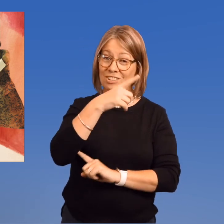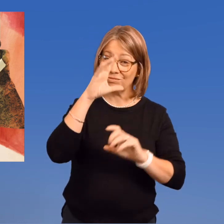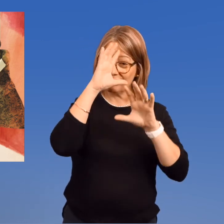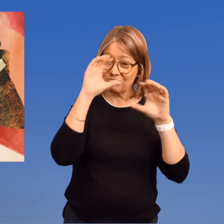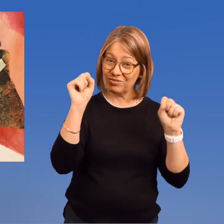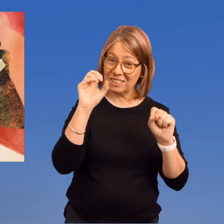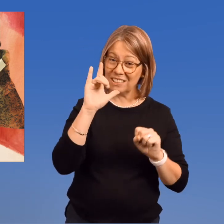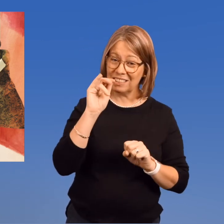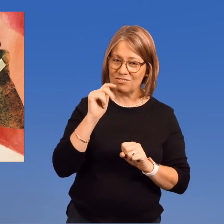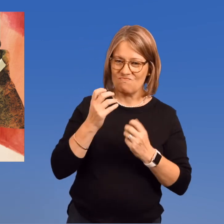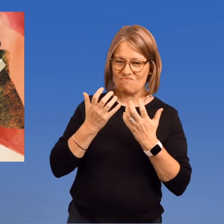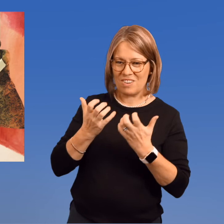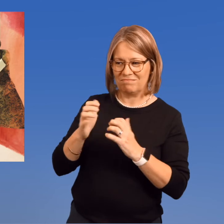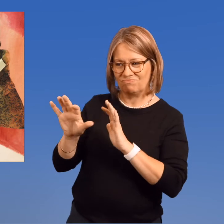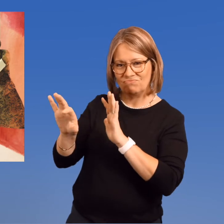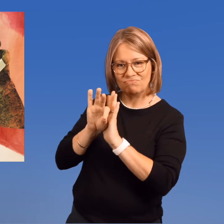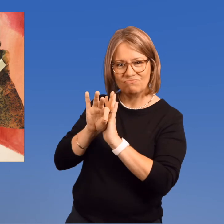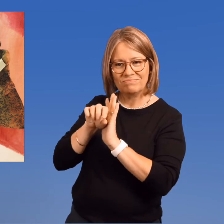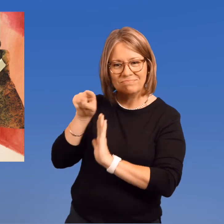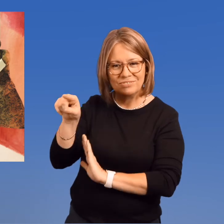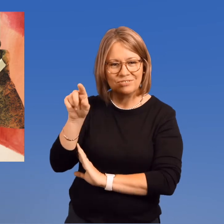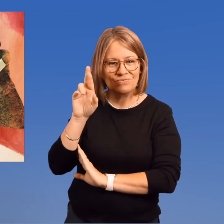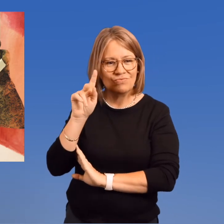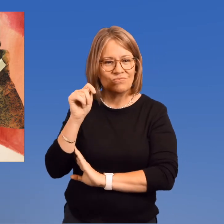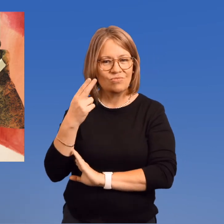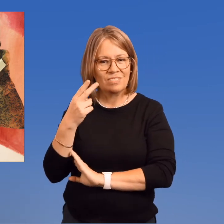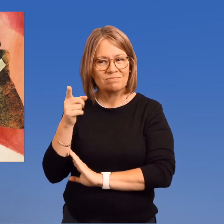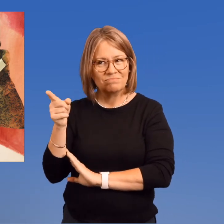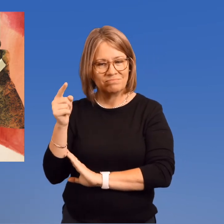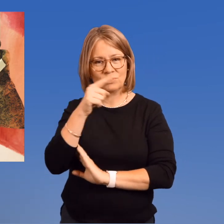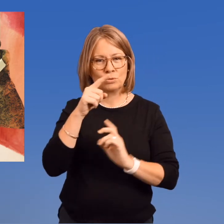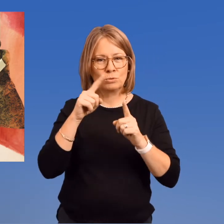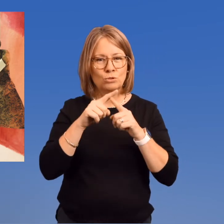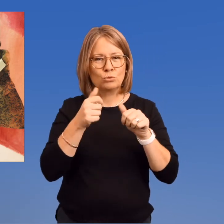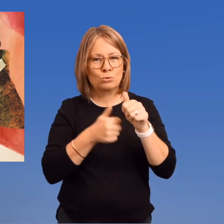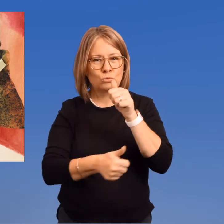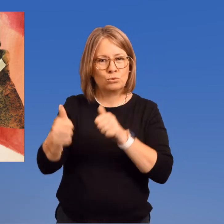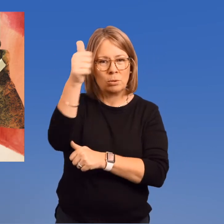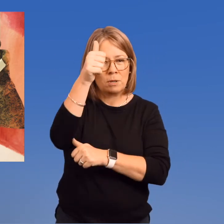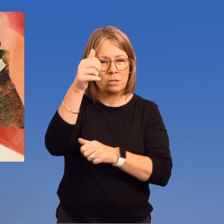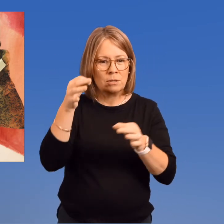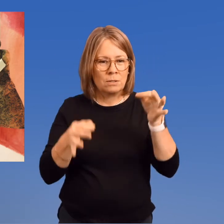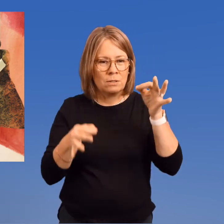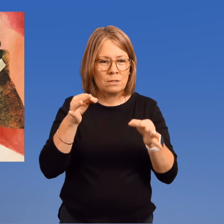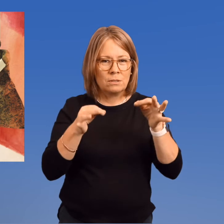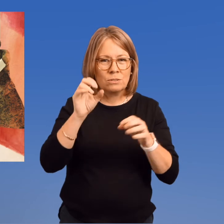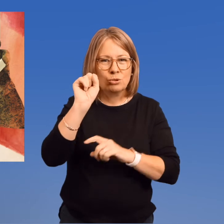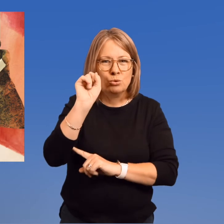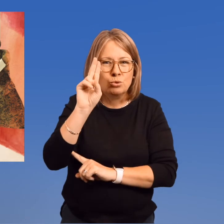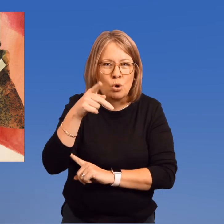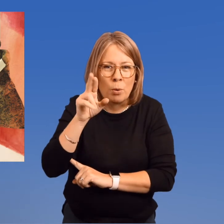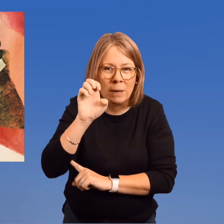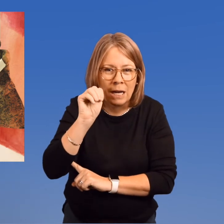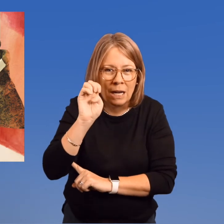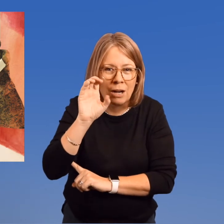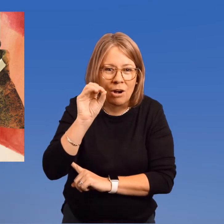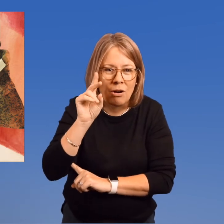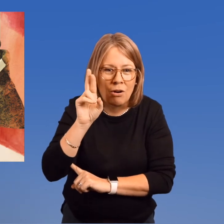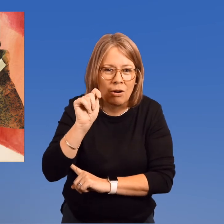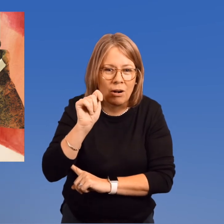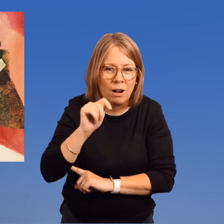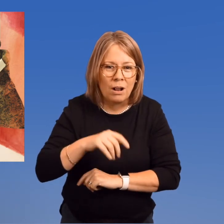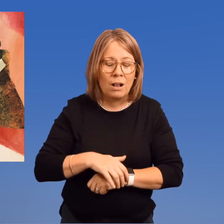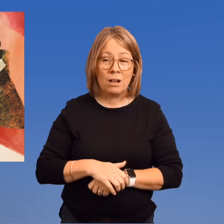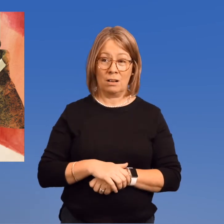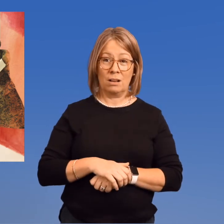He wanted to appoint her to the Supreme Court,